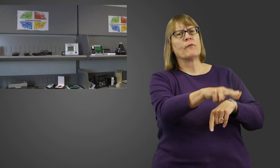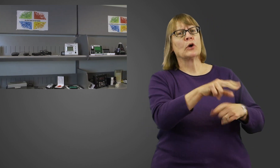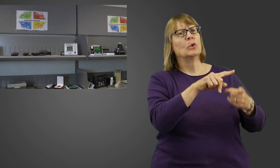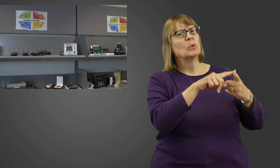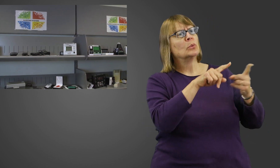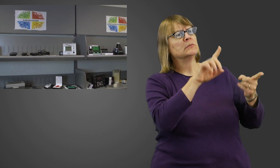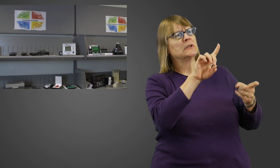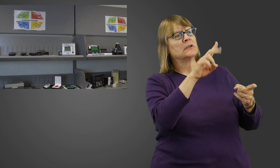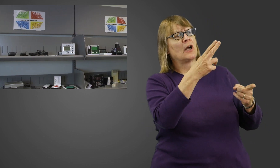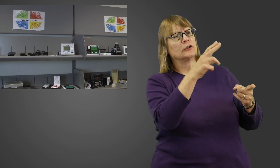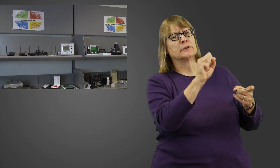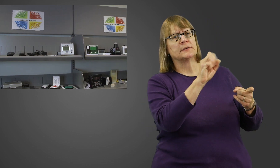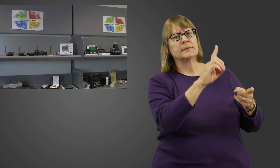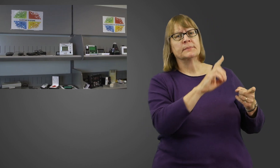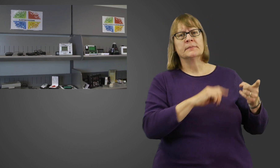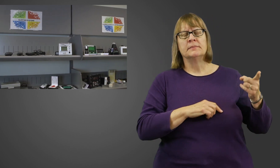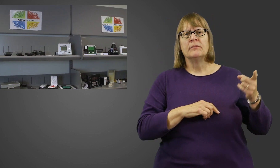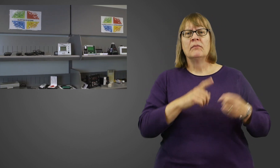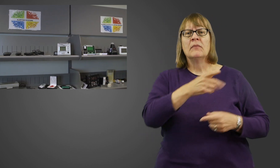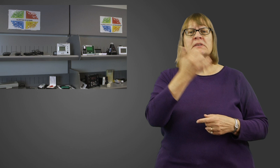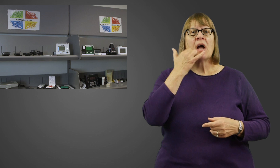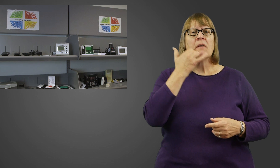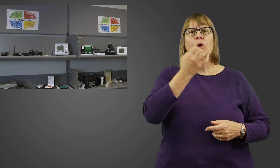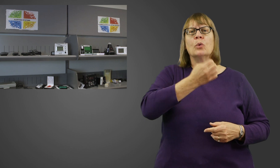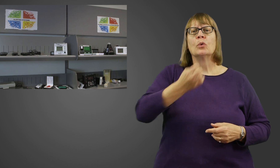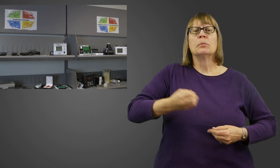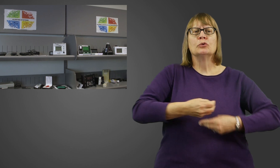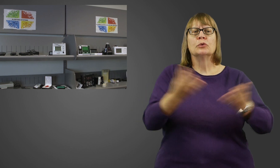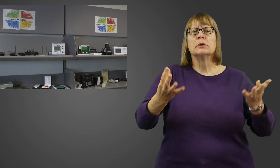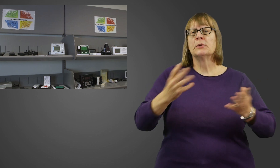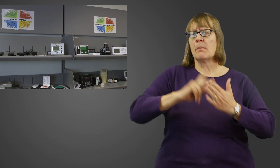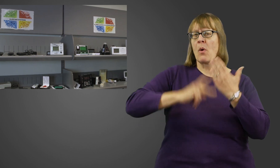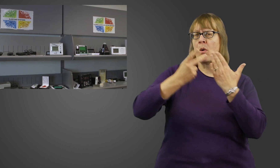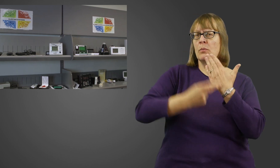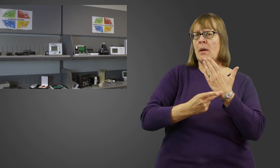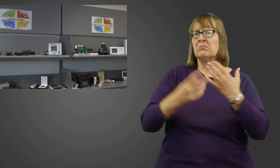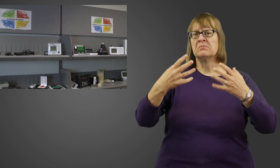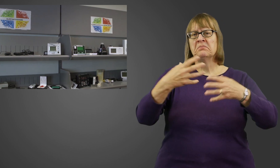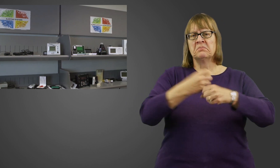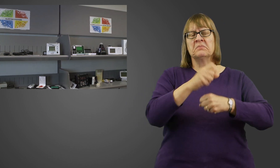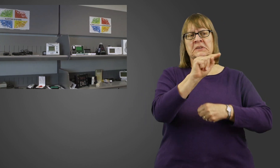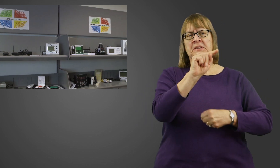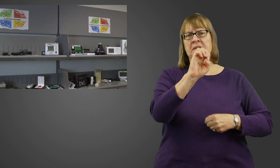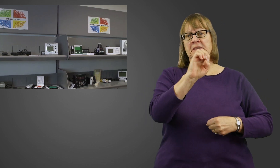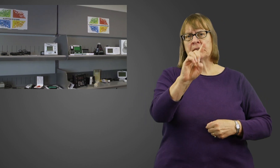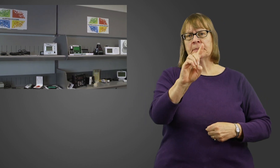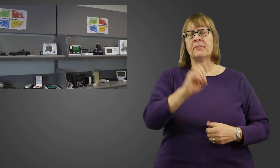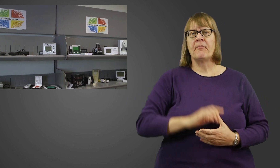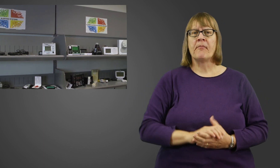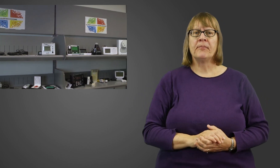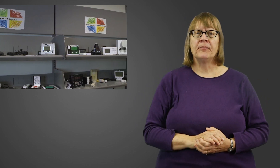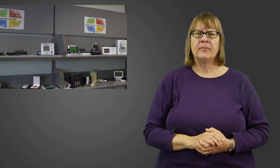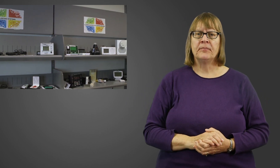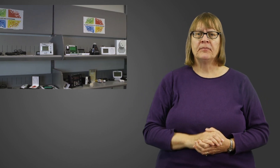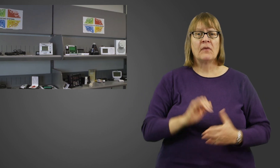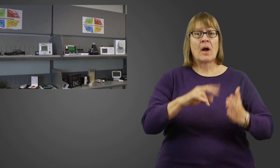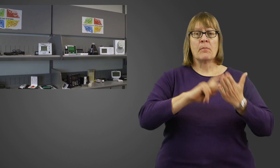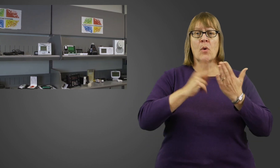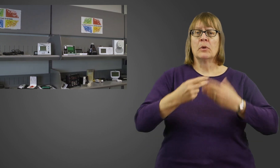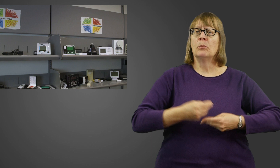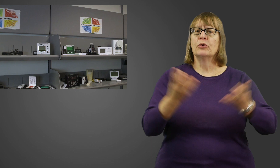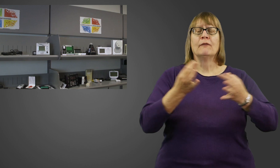you can refer them to DHHSD and the Telephone Equipment Distribution Program (TED).